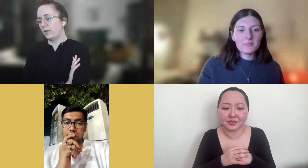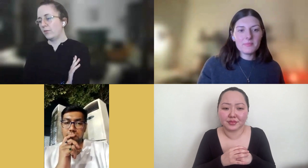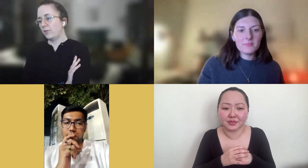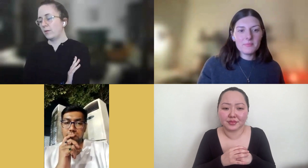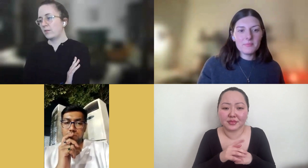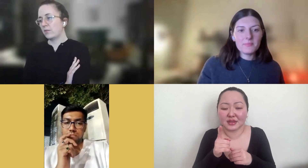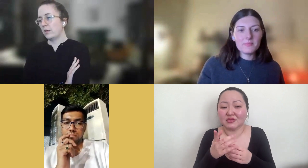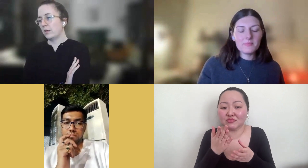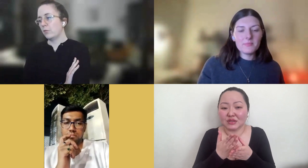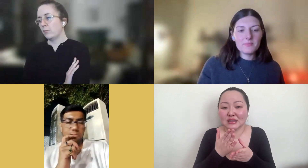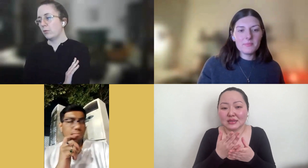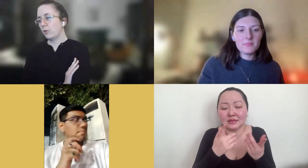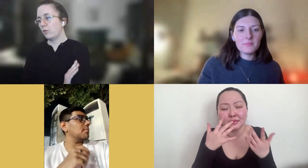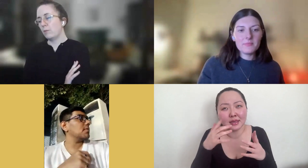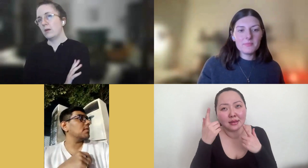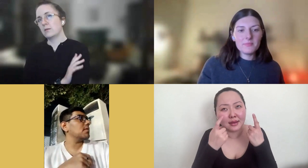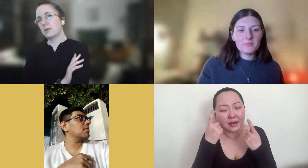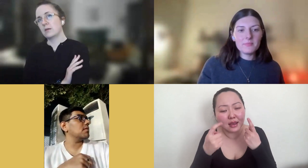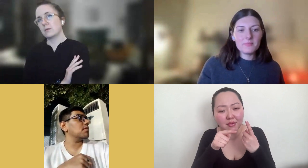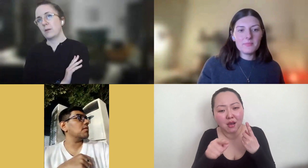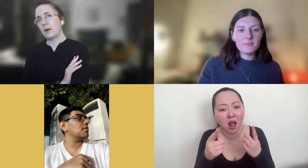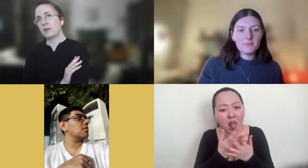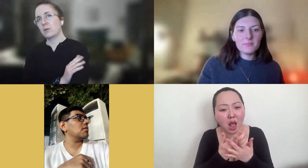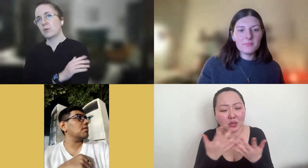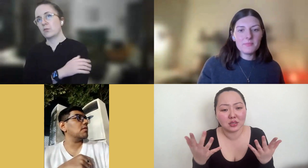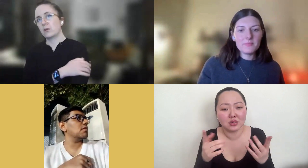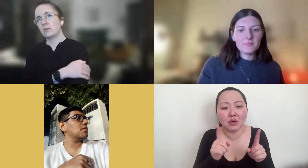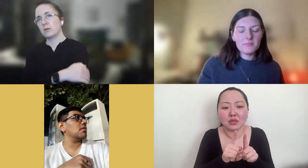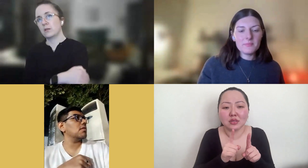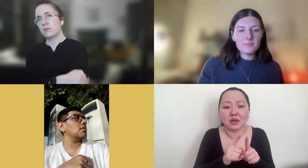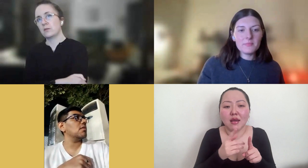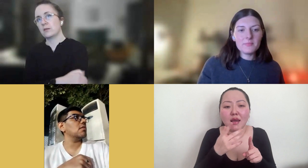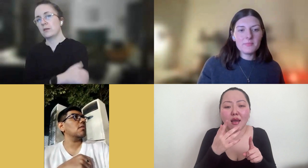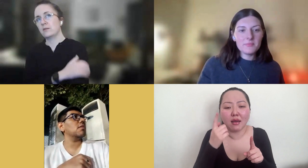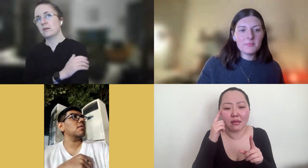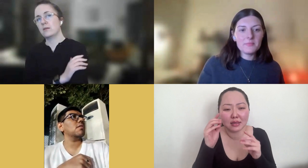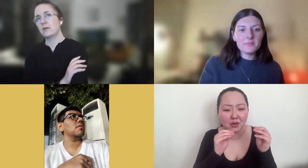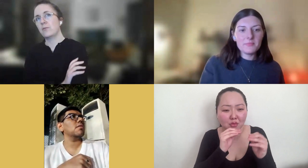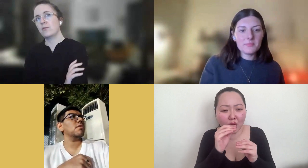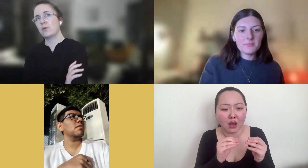And there is often programming and things about that, that we are trying to extend. In terms of